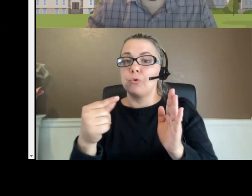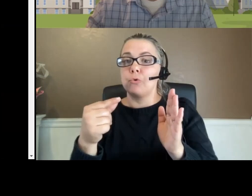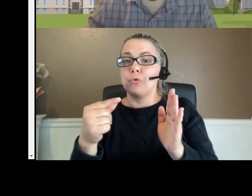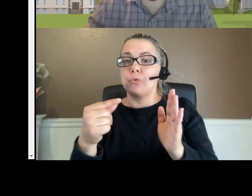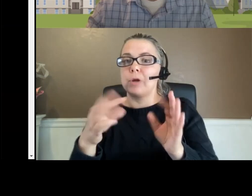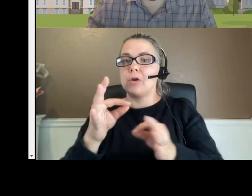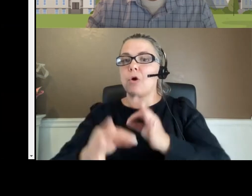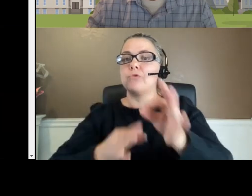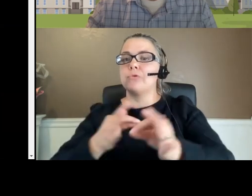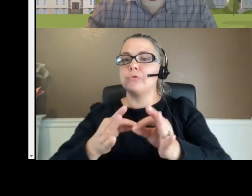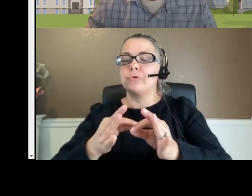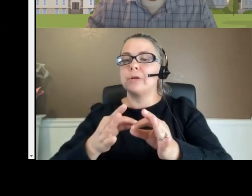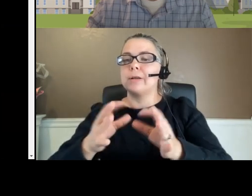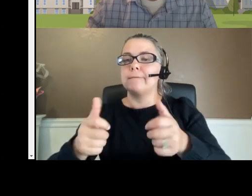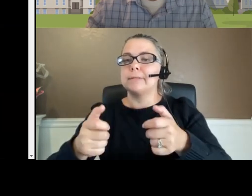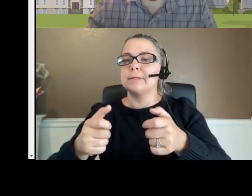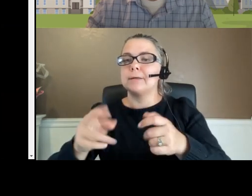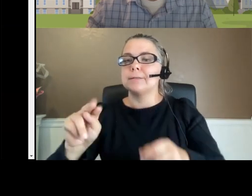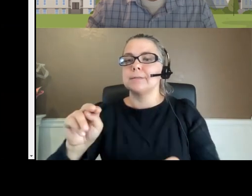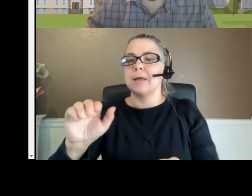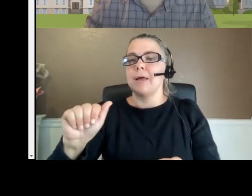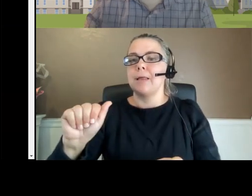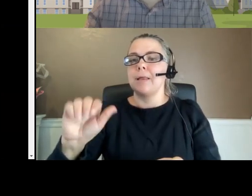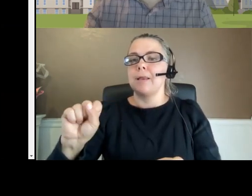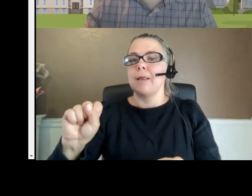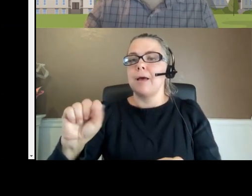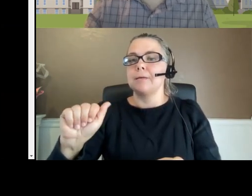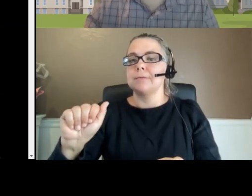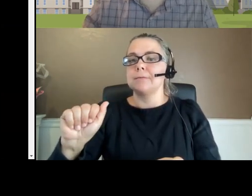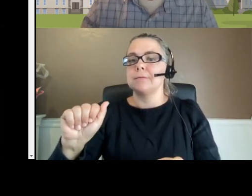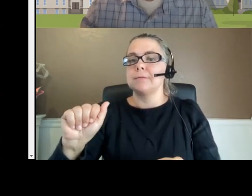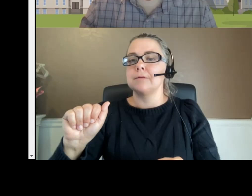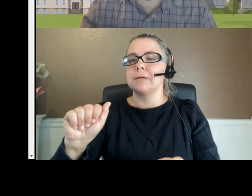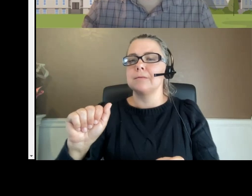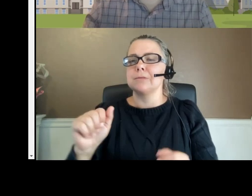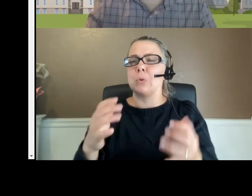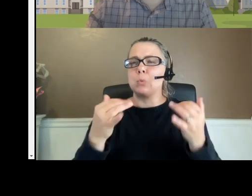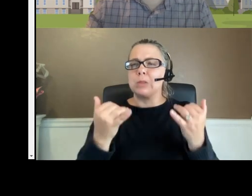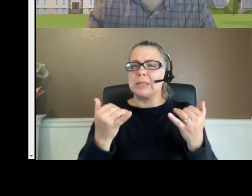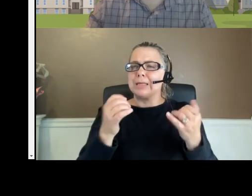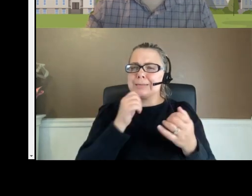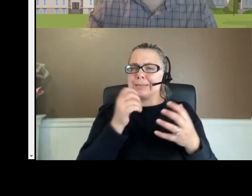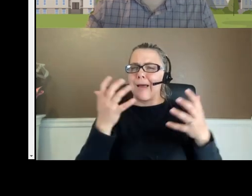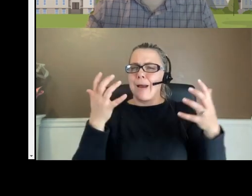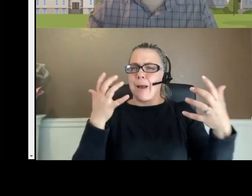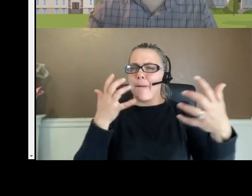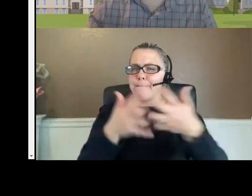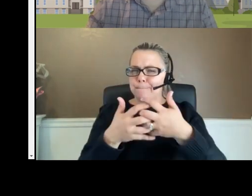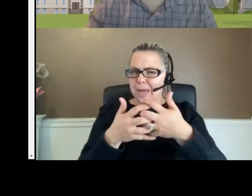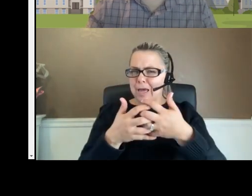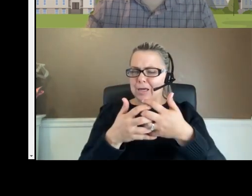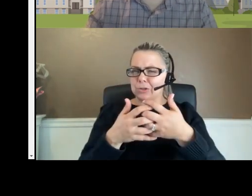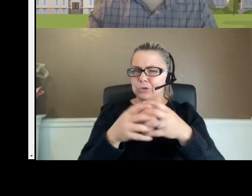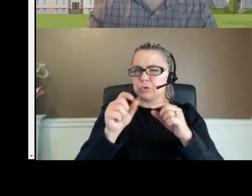in this case "Nasa". Now it is the case doesn't match, it's N an uppercase N lowercase a-s-a not